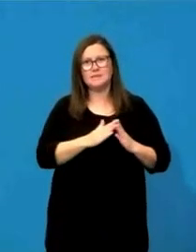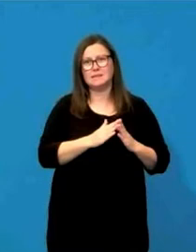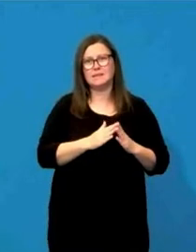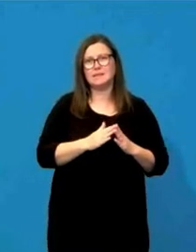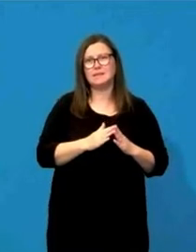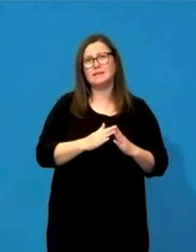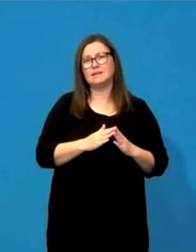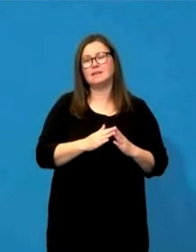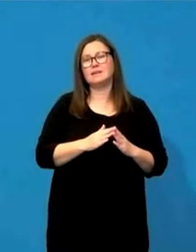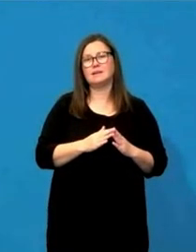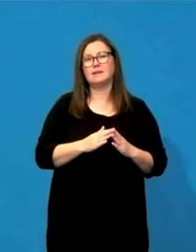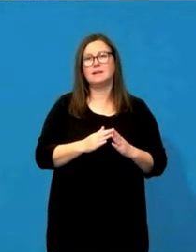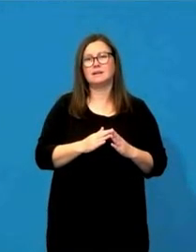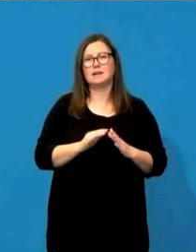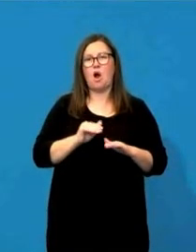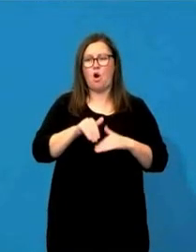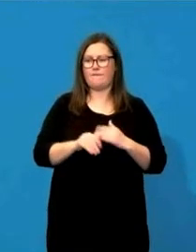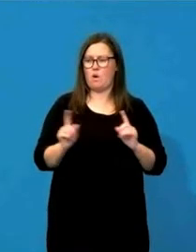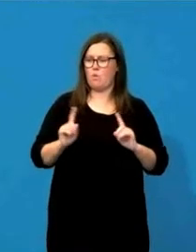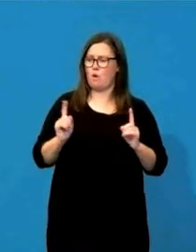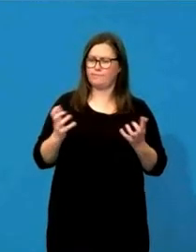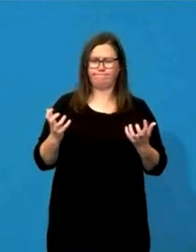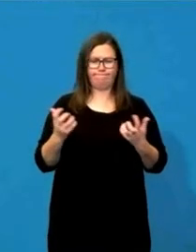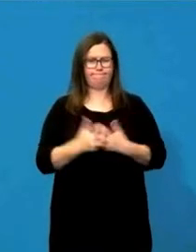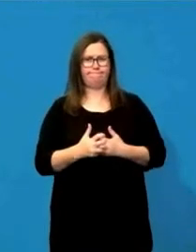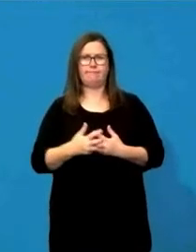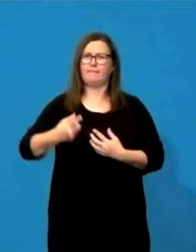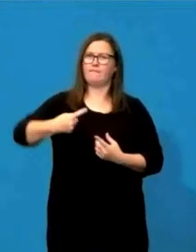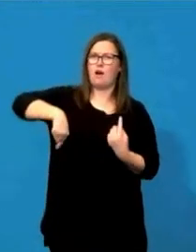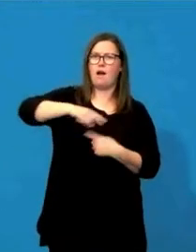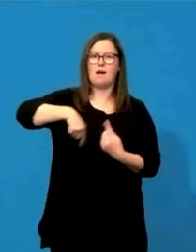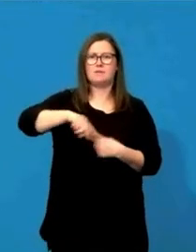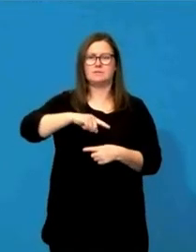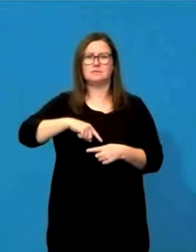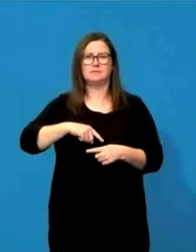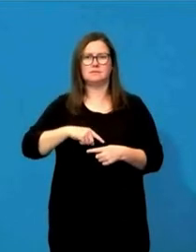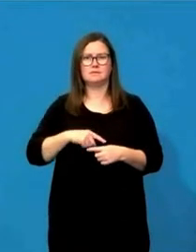what might work for them in regards to having family support and being paid and